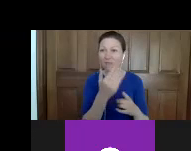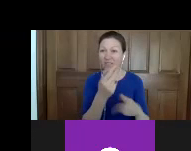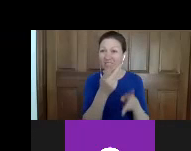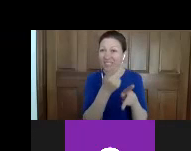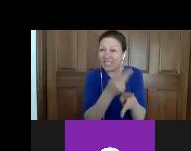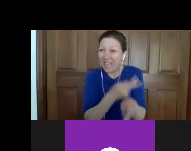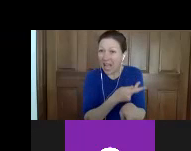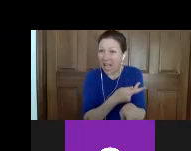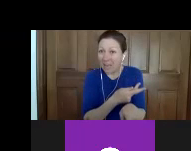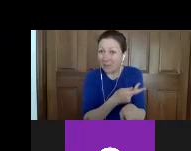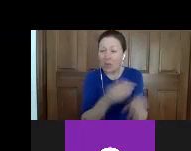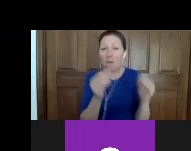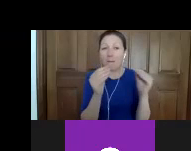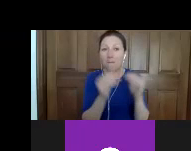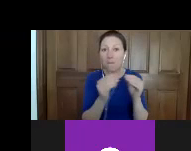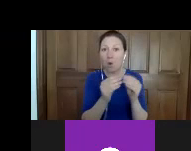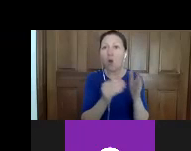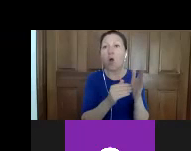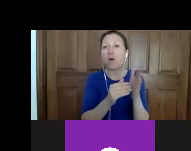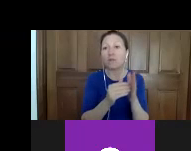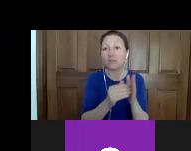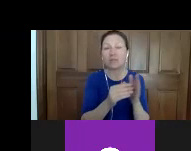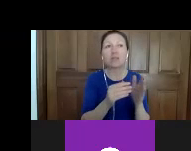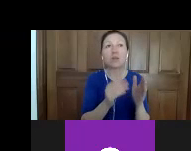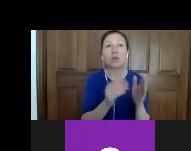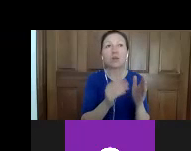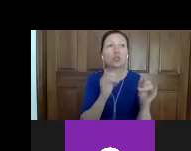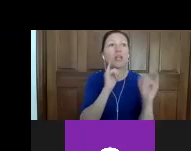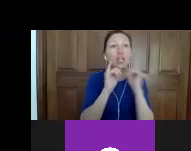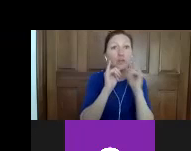study, more likely to interview a candidate with a internal referral. And we would argue